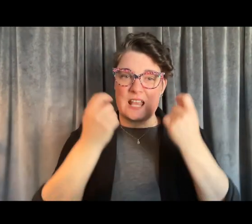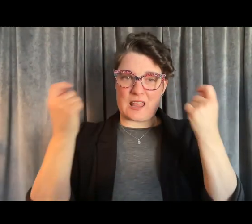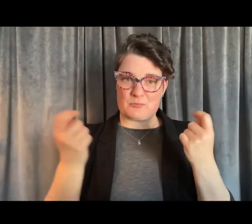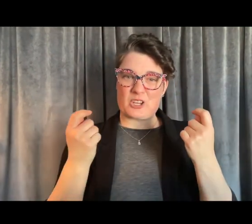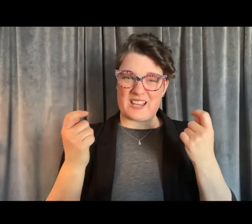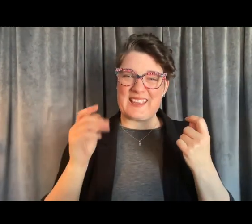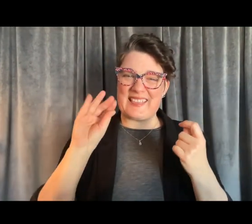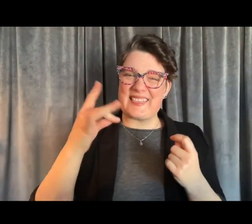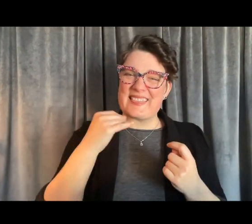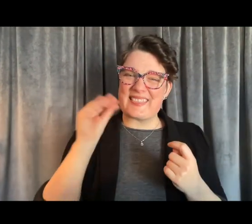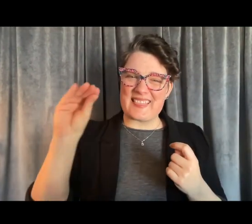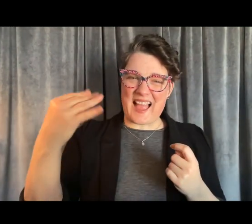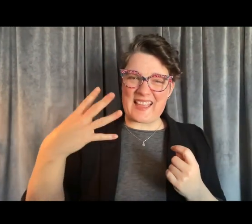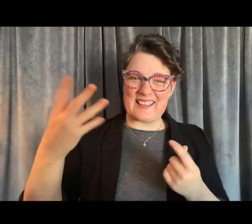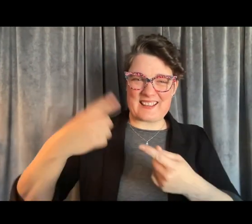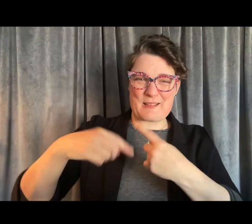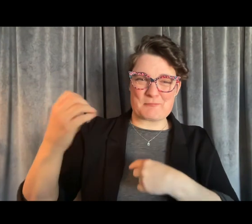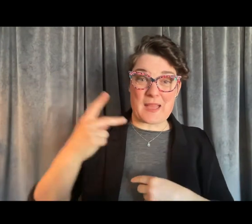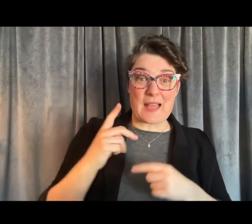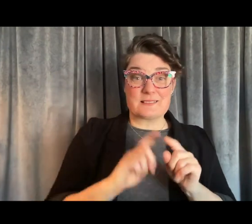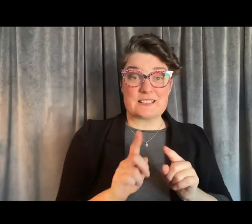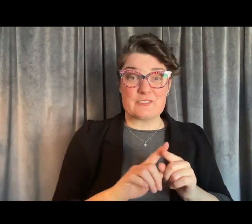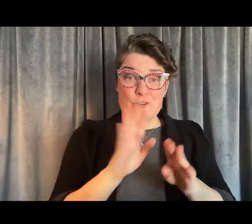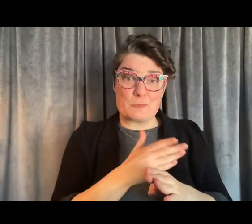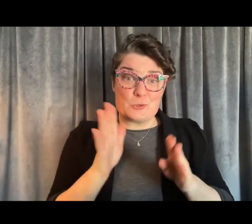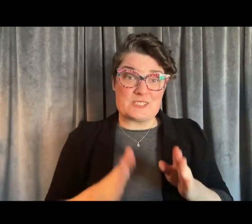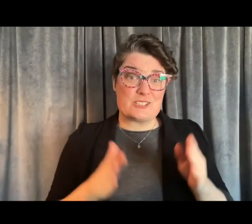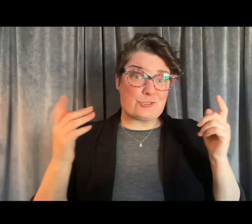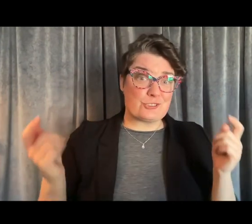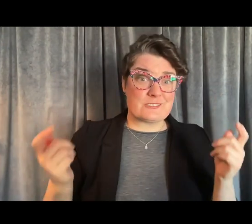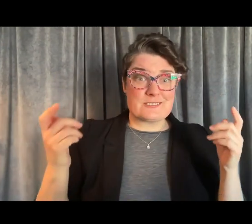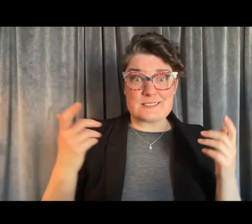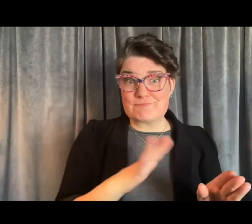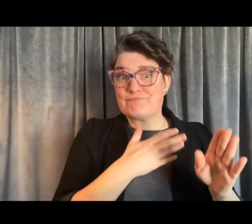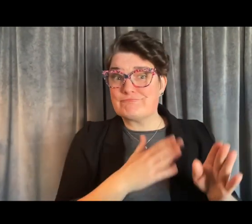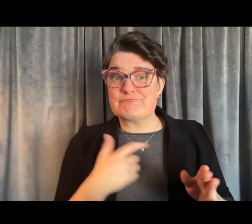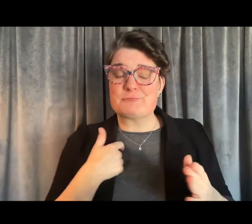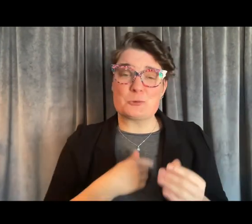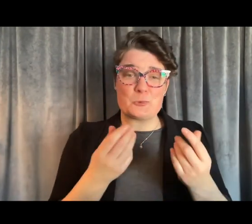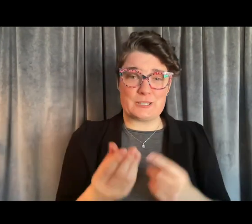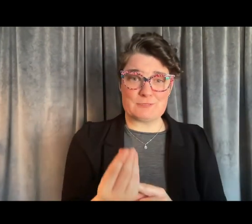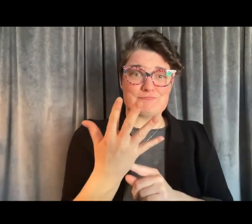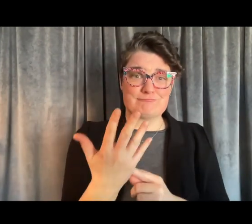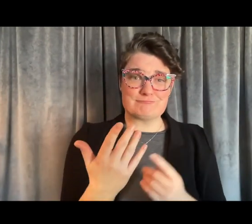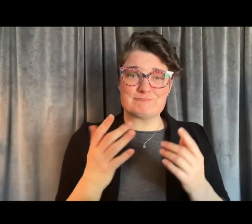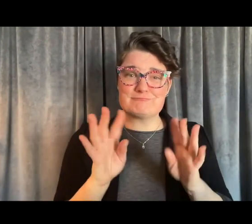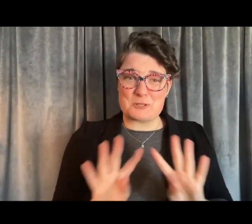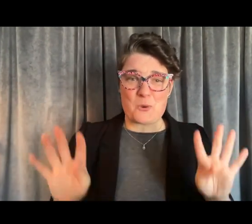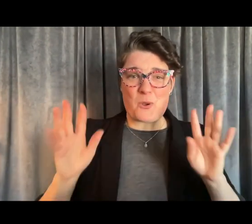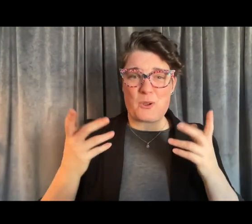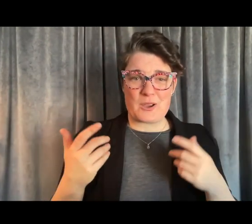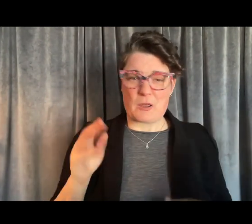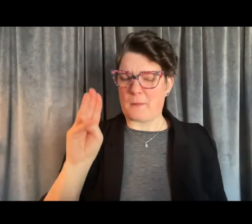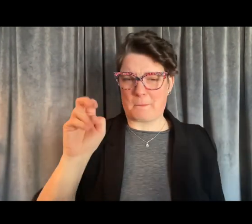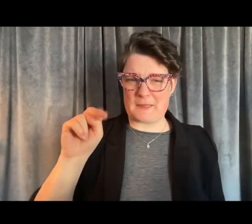light and different musicians played and we lit the menorah, you know, just, you know, just different things that people come together and create.